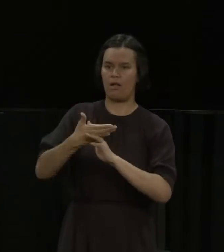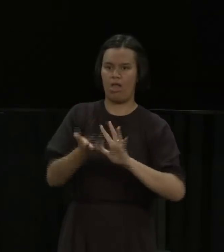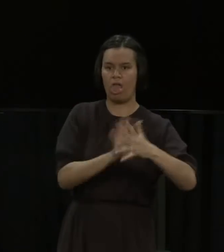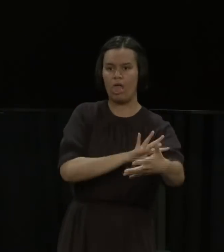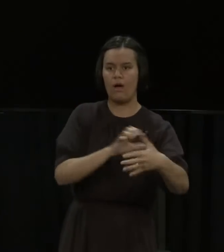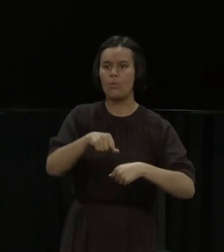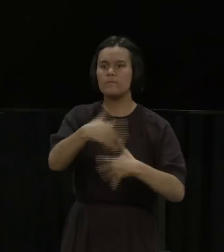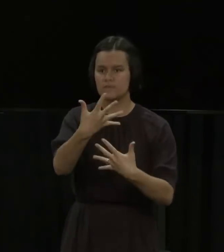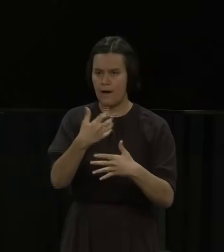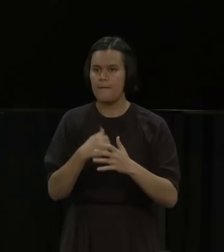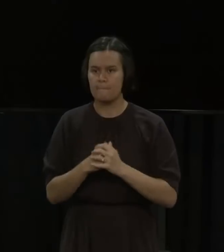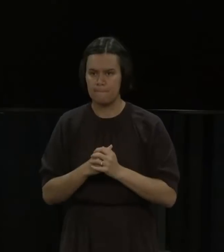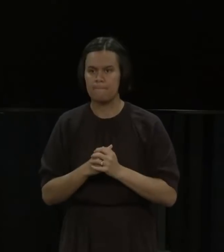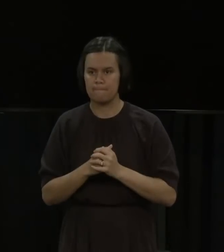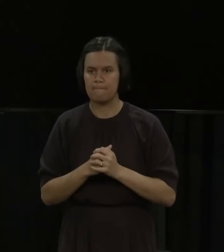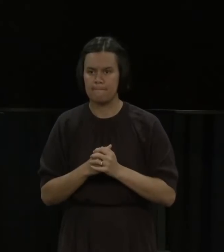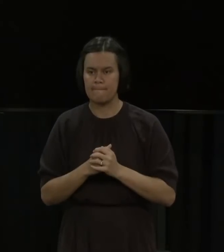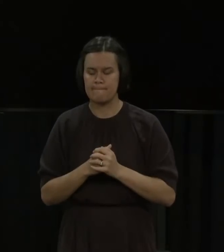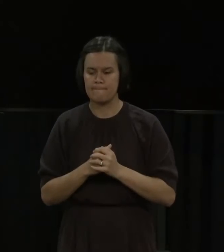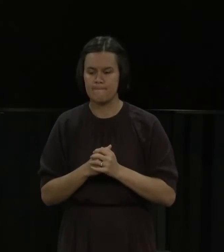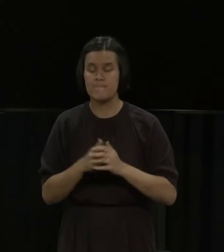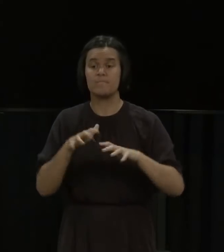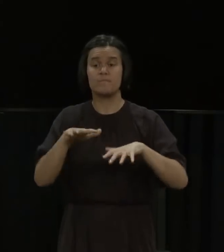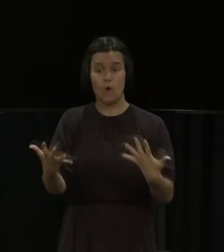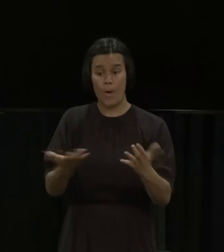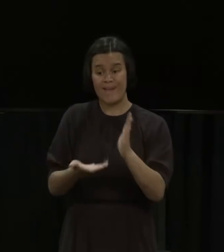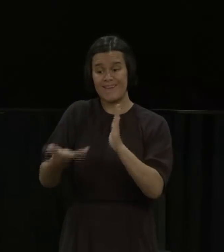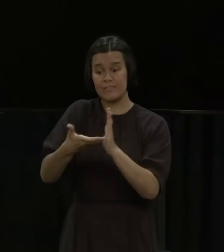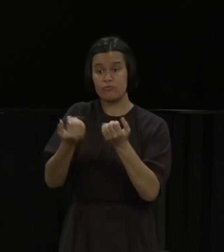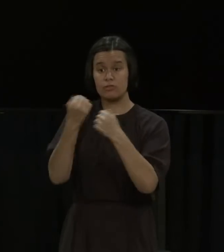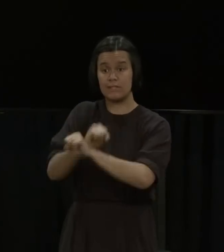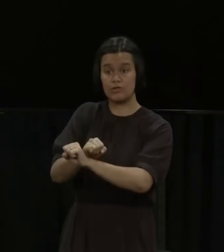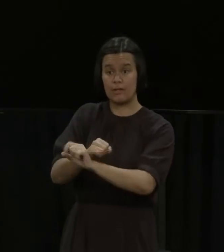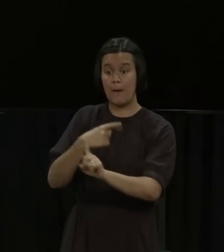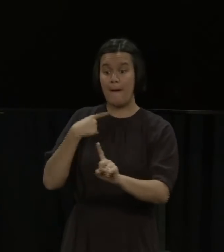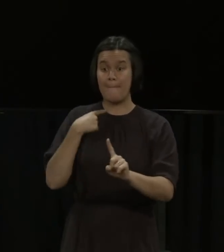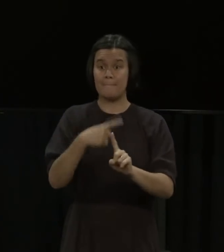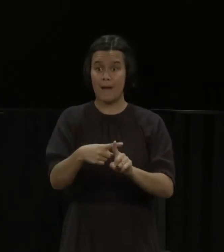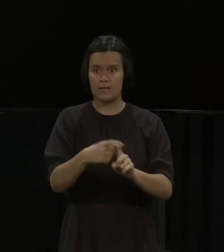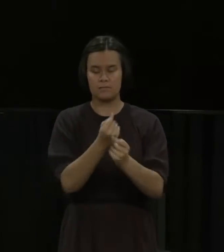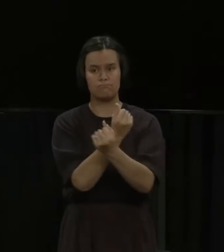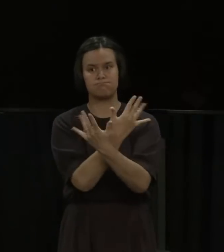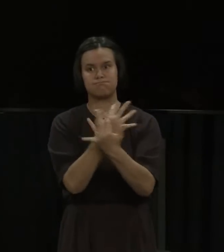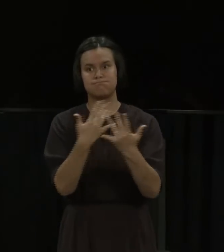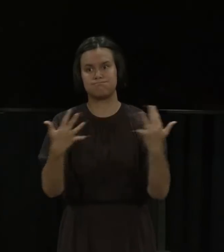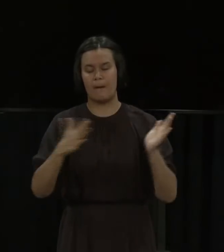possible that it could be. Unfortunately, a denial of